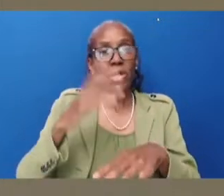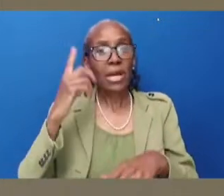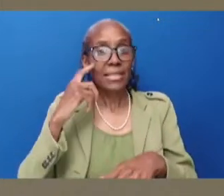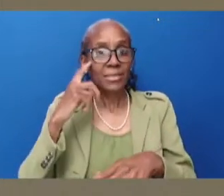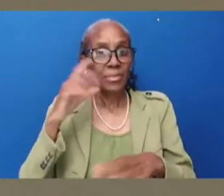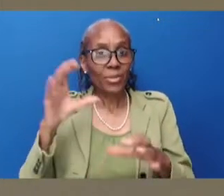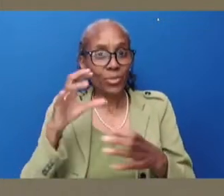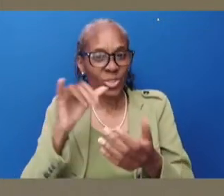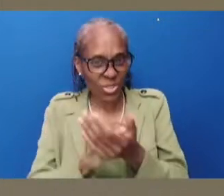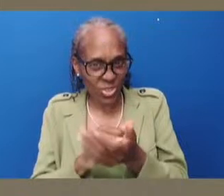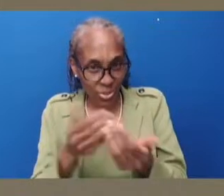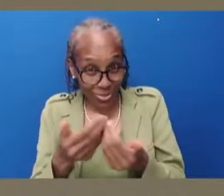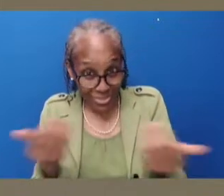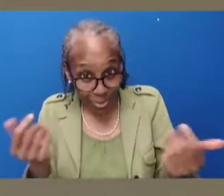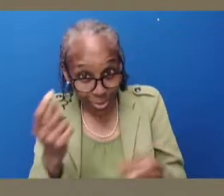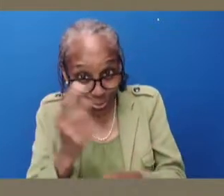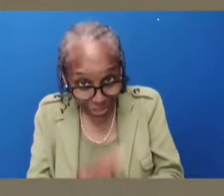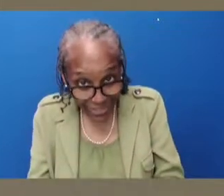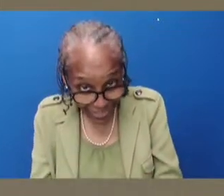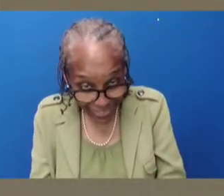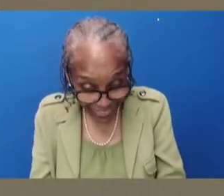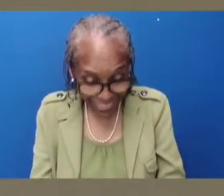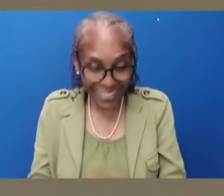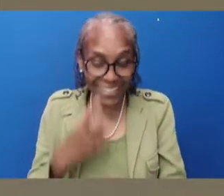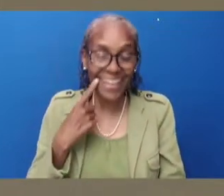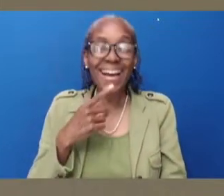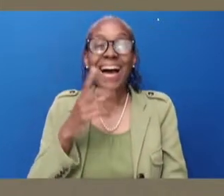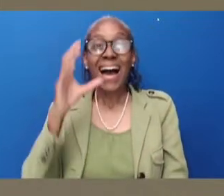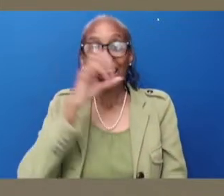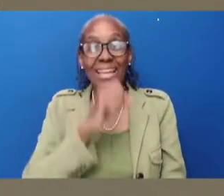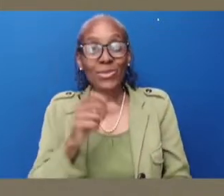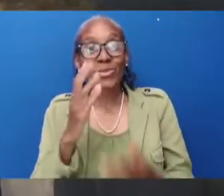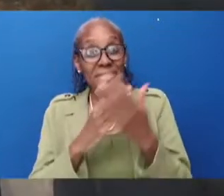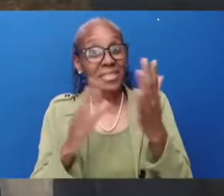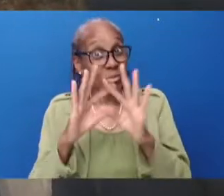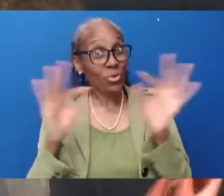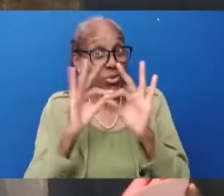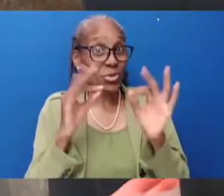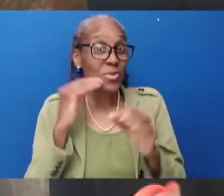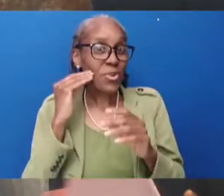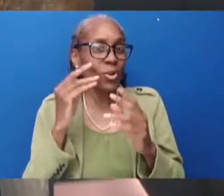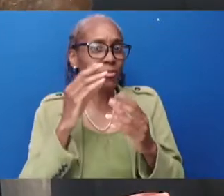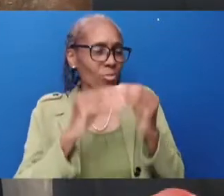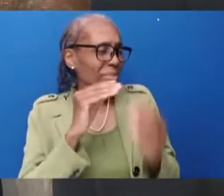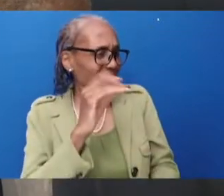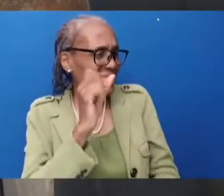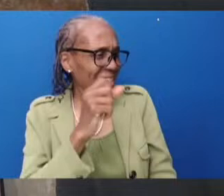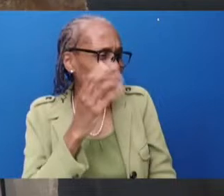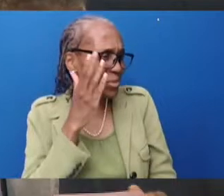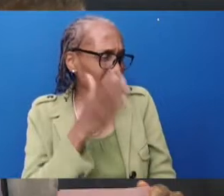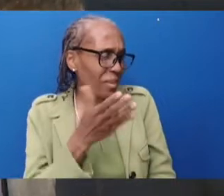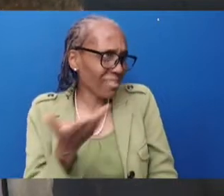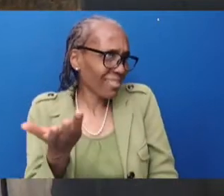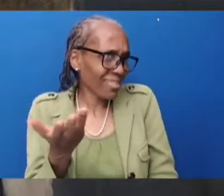SPOILER ALERT, BUT I SUSPECT